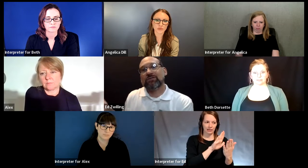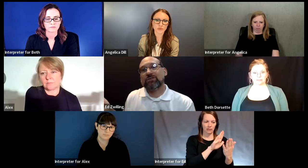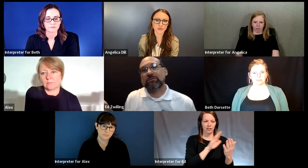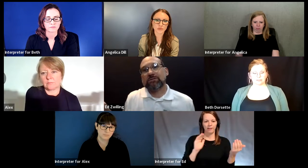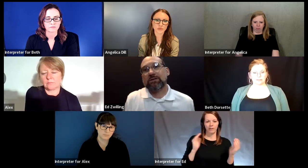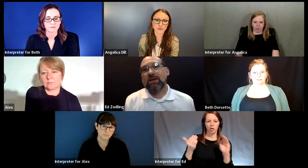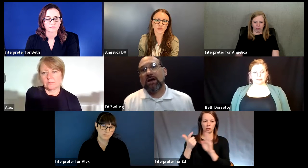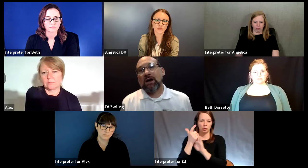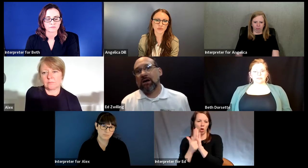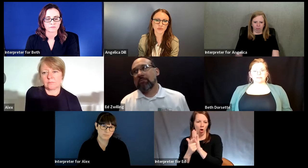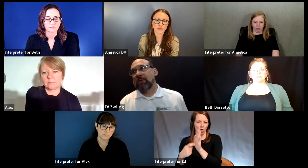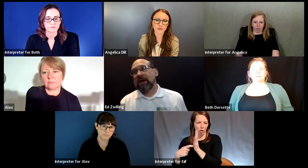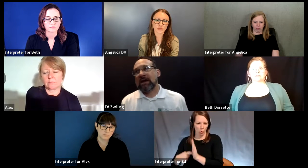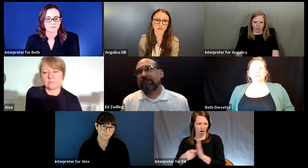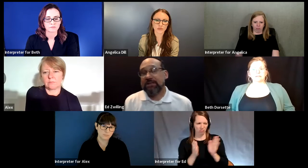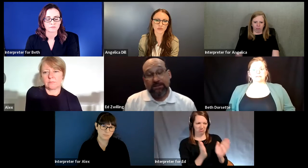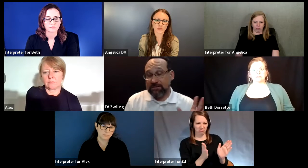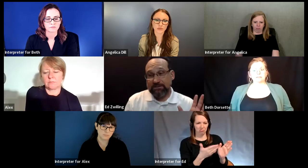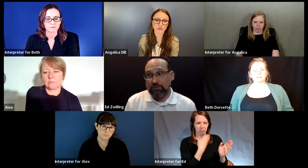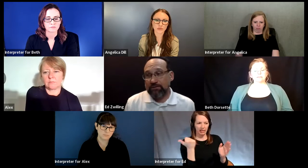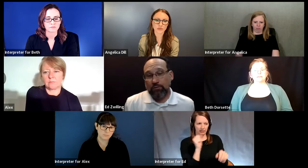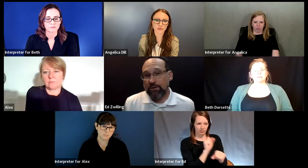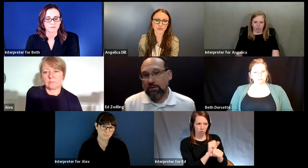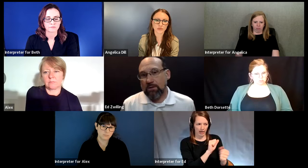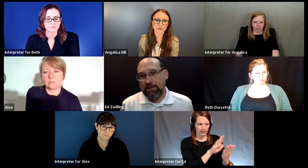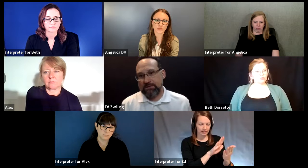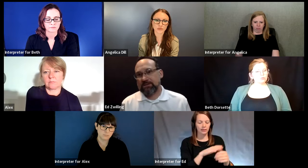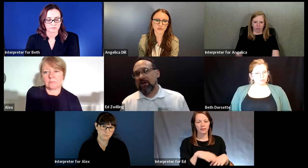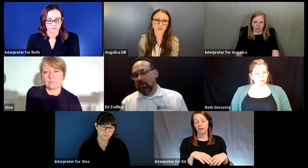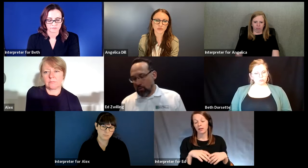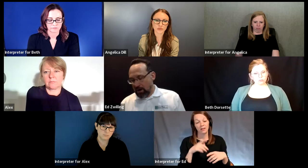of issues. And I have seen -- and this is true even with bigger companies.